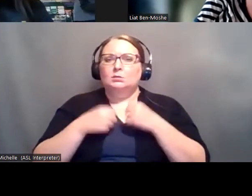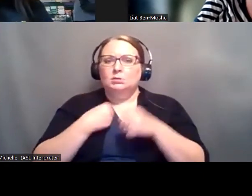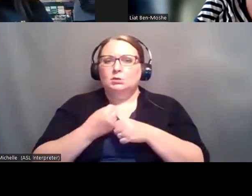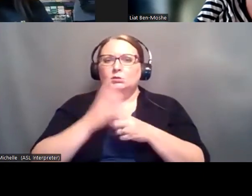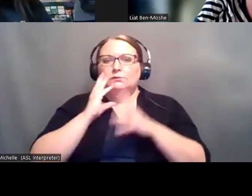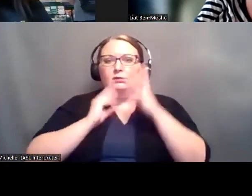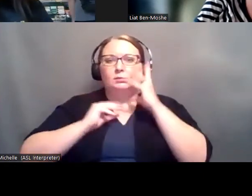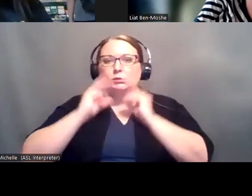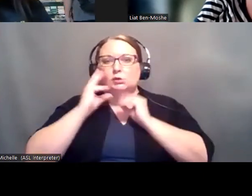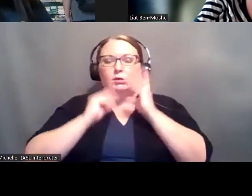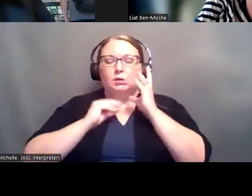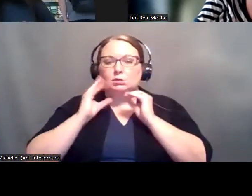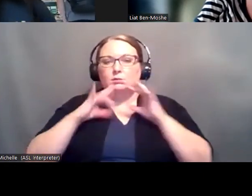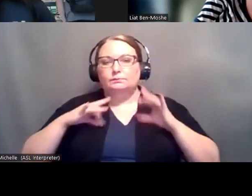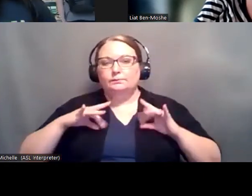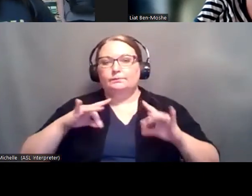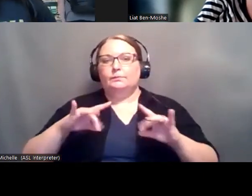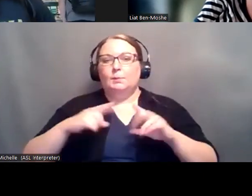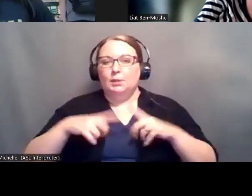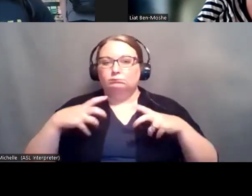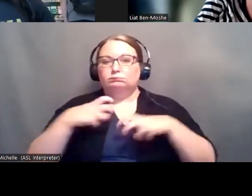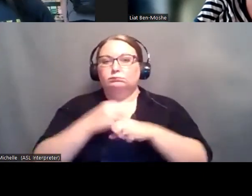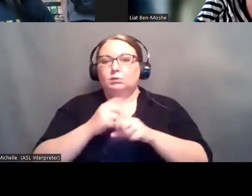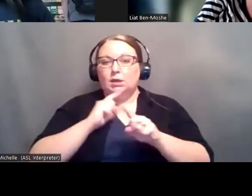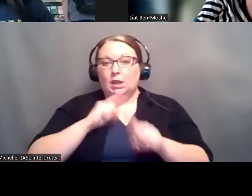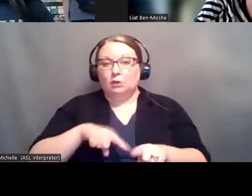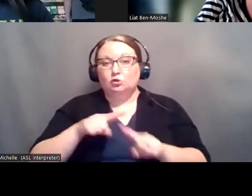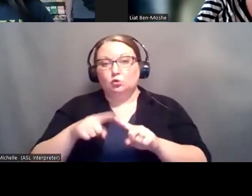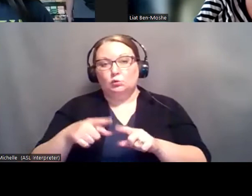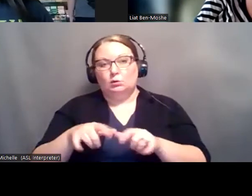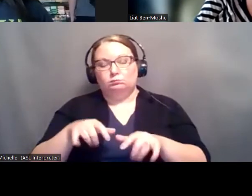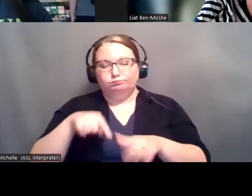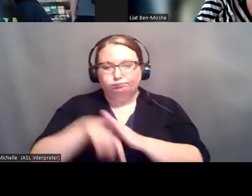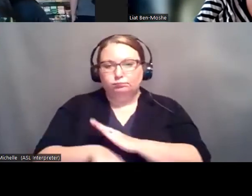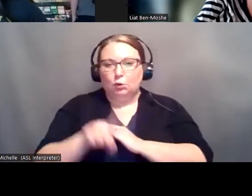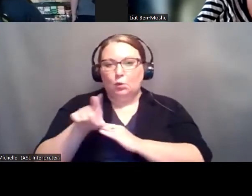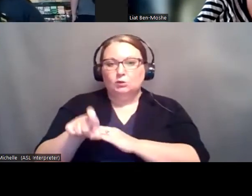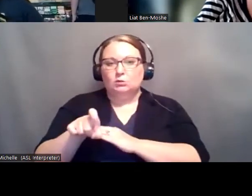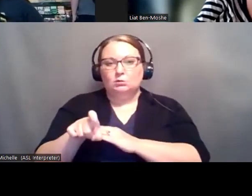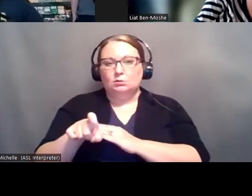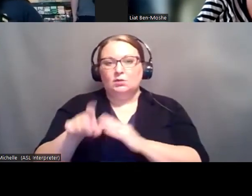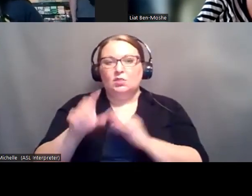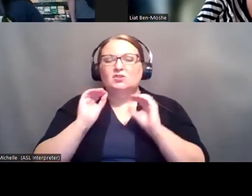but the short answer to the long question is there isn't anything